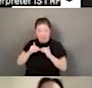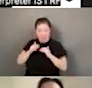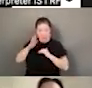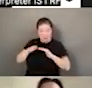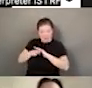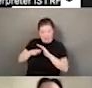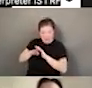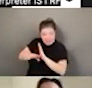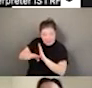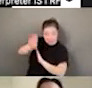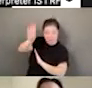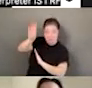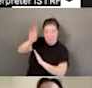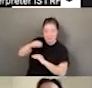And that's a really interesting